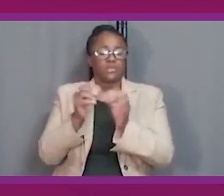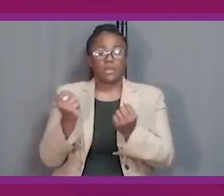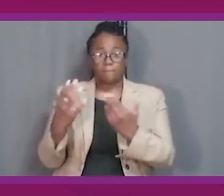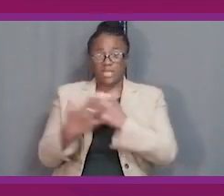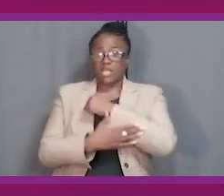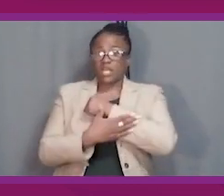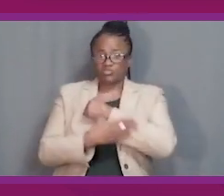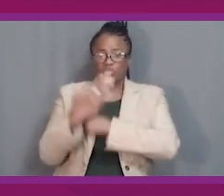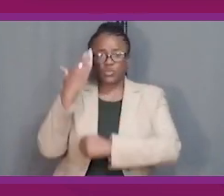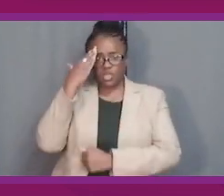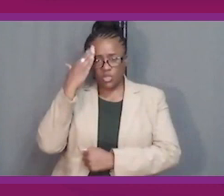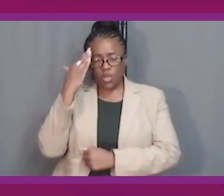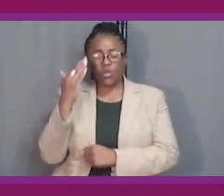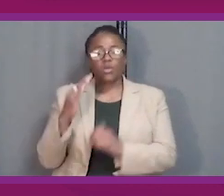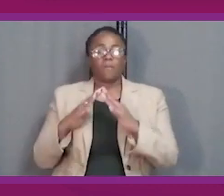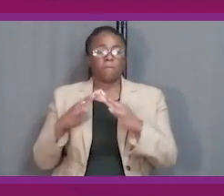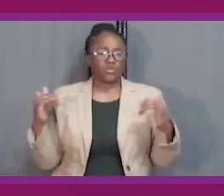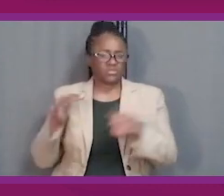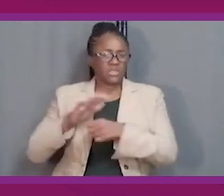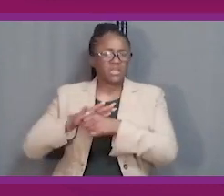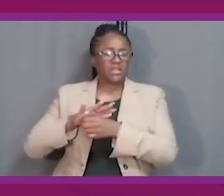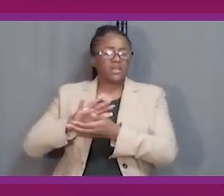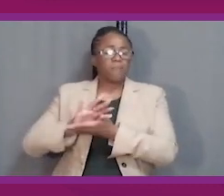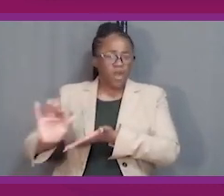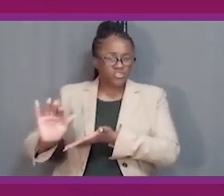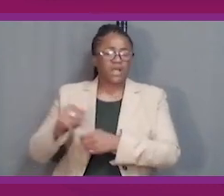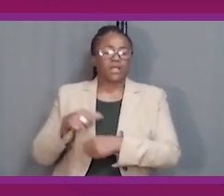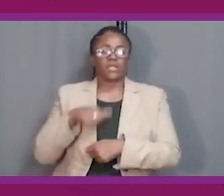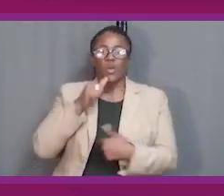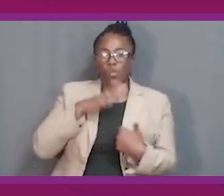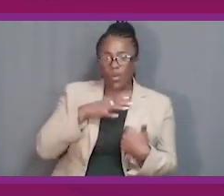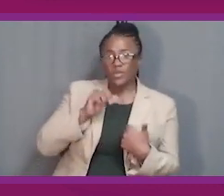disabled, often means that you're treated as a pariah and unable to participate in society.